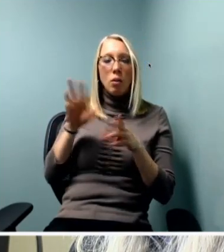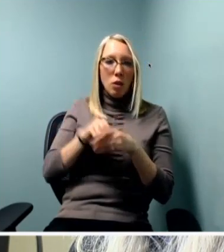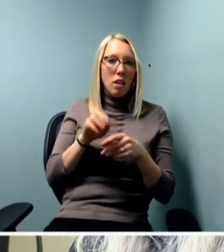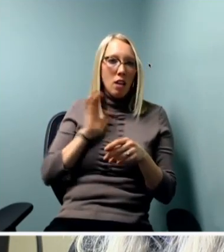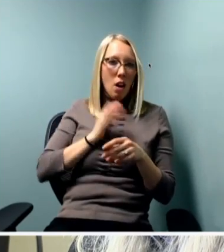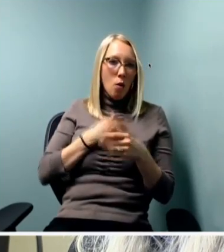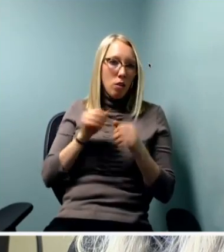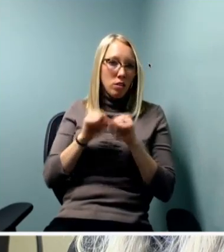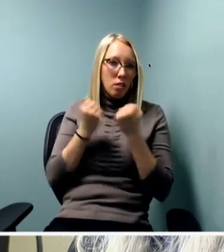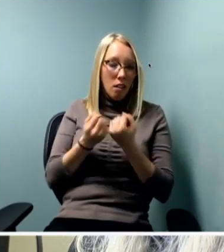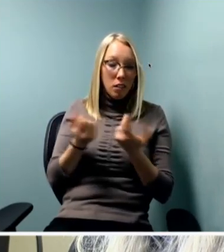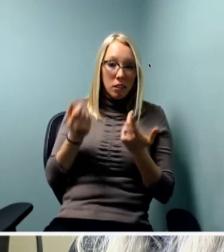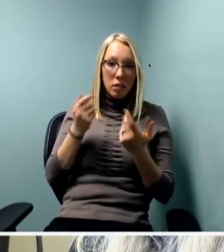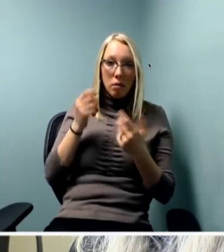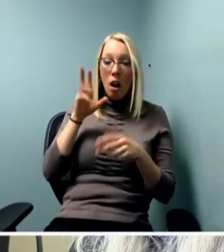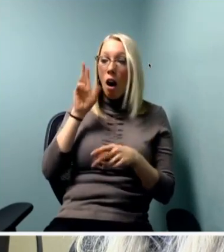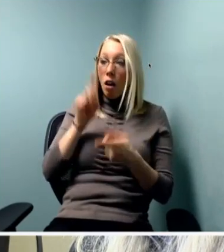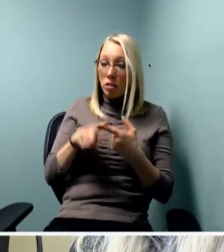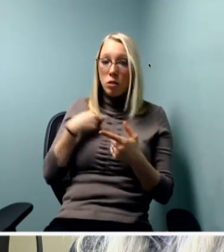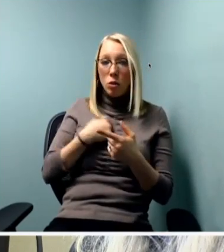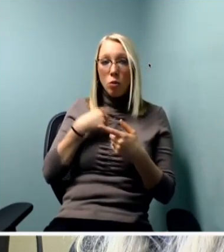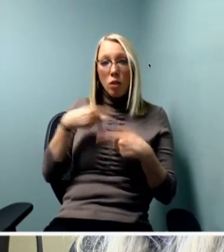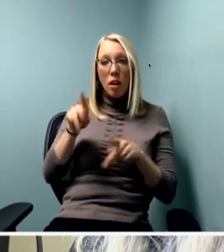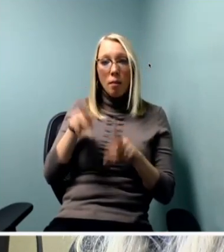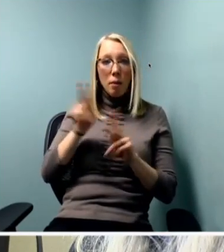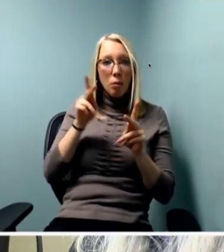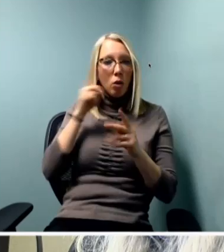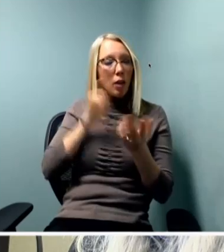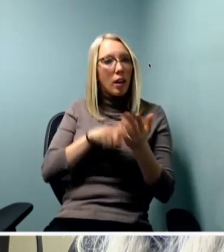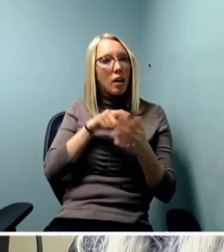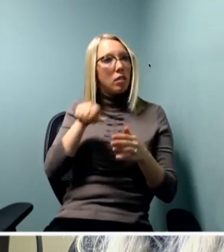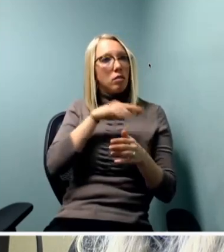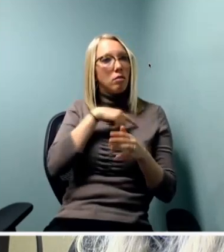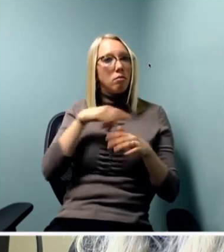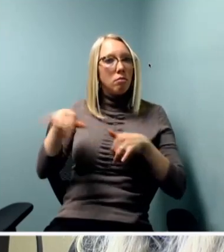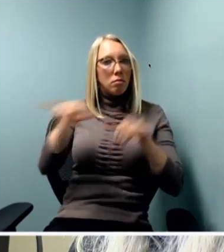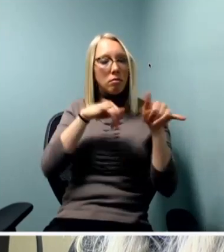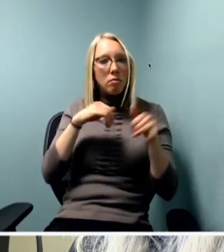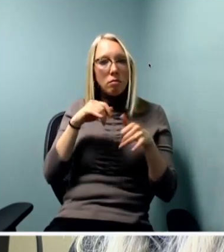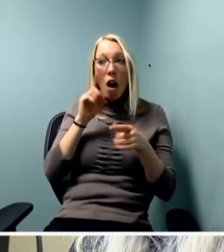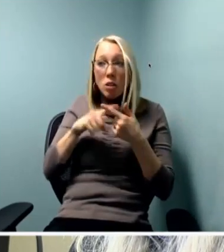like if you get married, people are amazed. If you have kids, people are amazed.